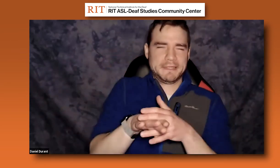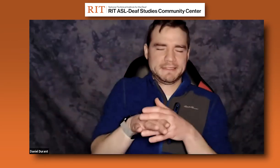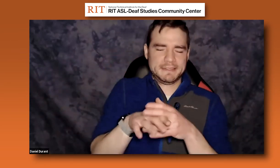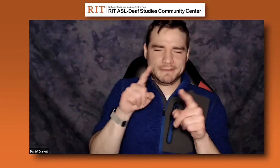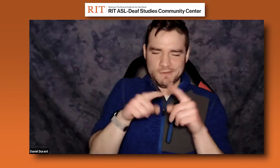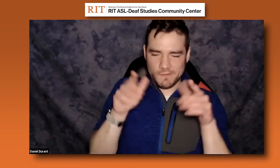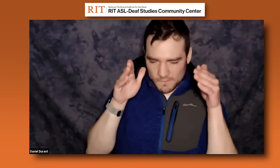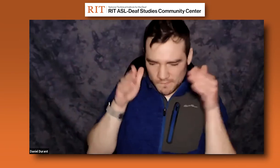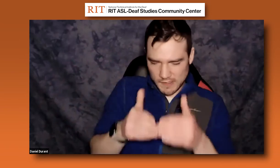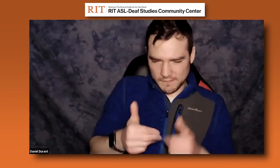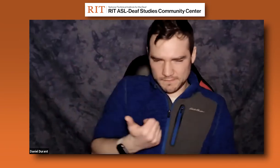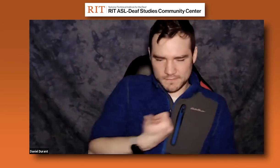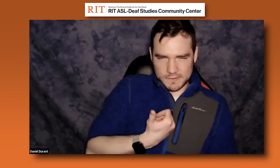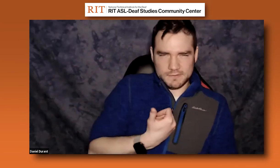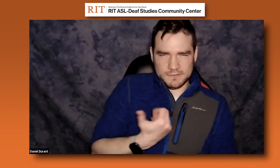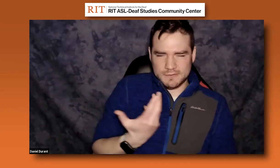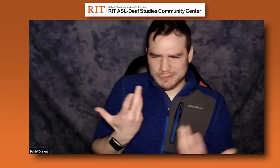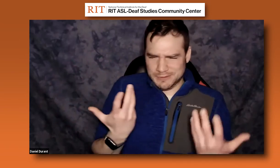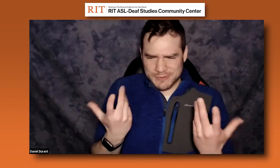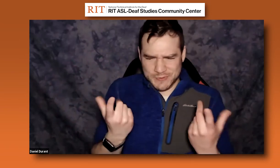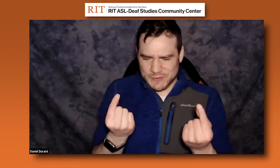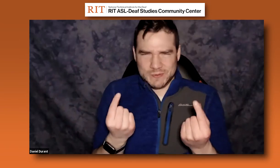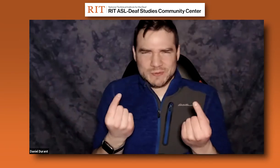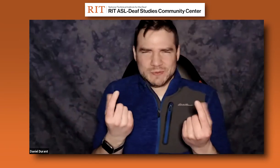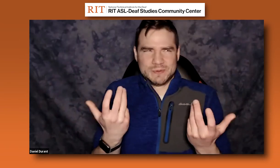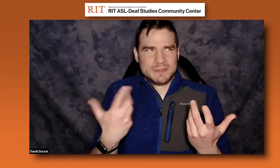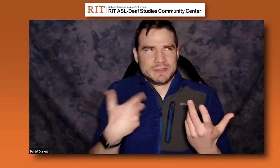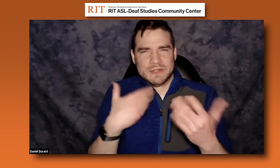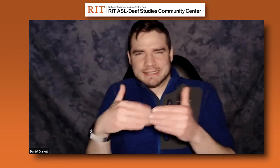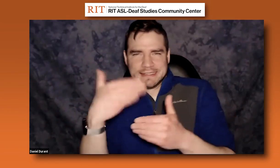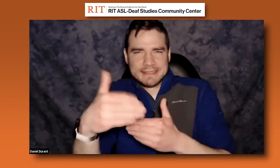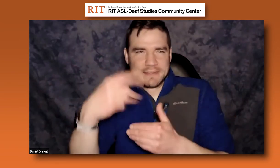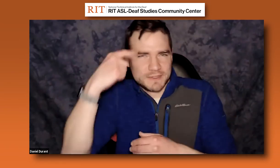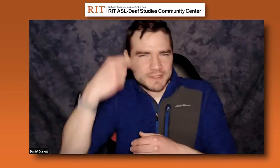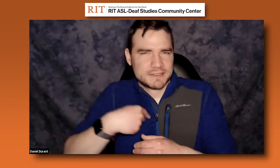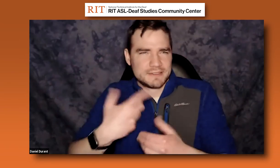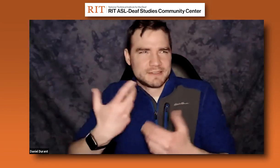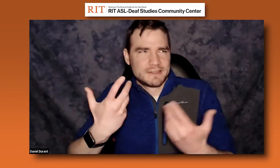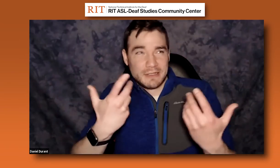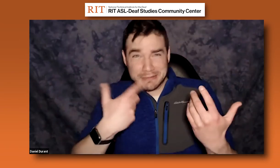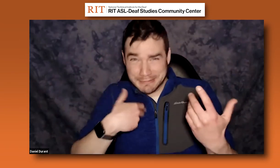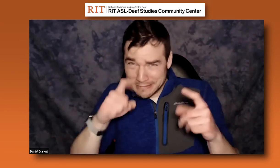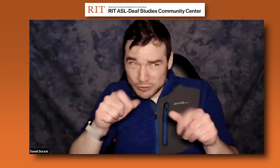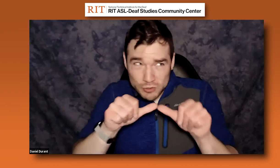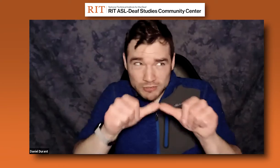So I thought, "I need to take a break from college "and really figure out what is next for me.